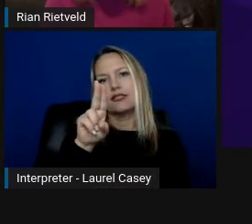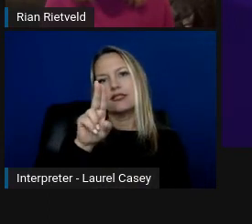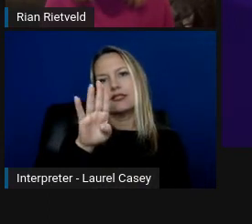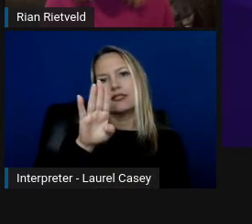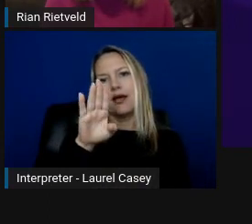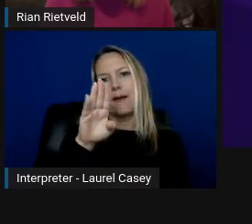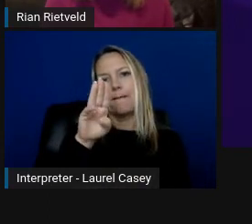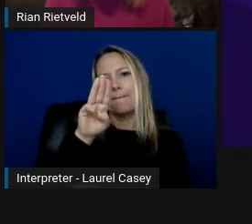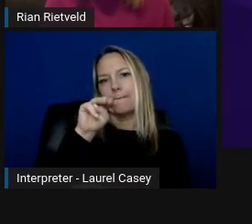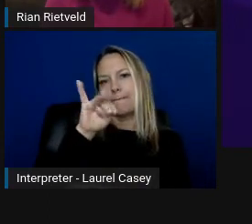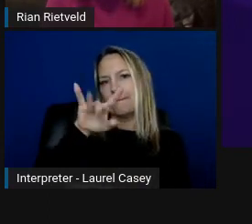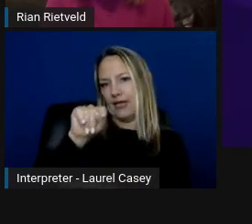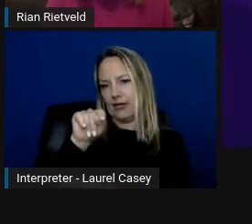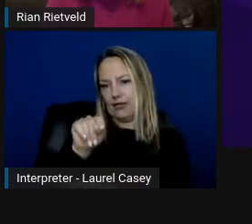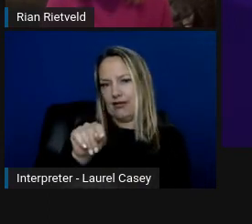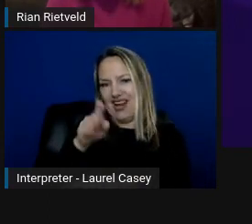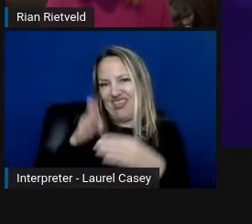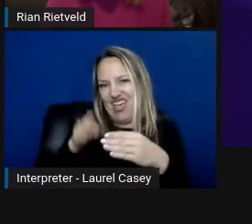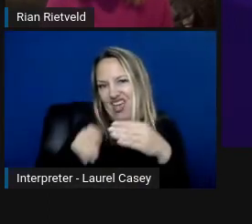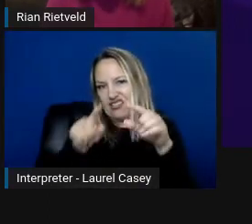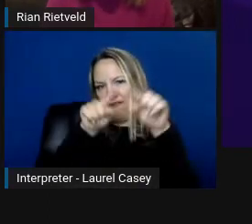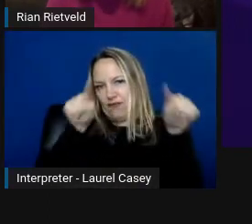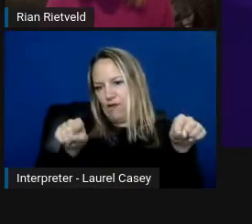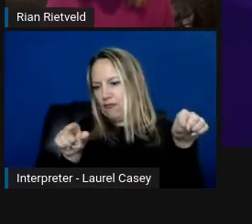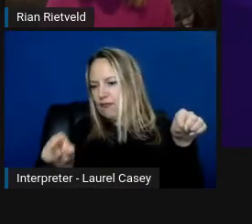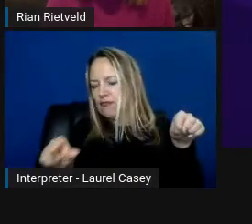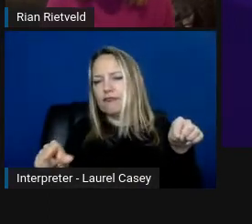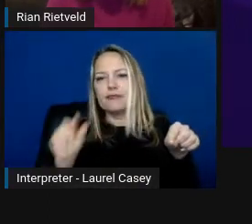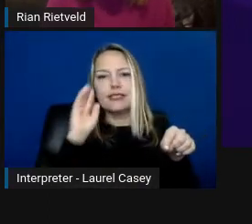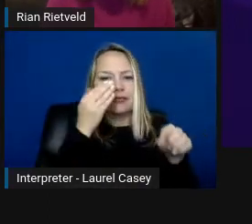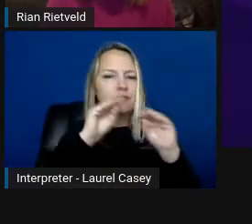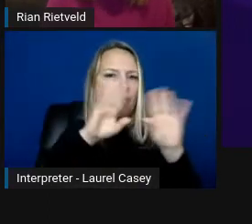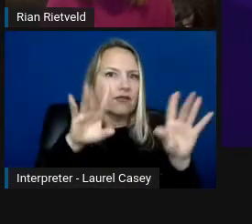I know that sounds obvious but this has become very common lately.